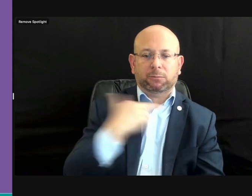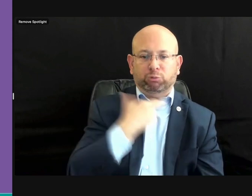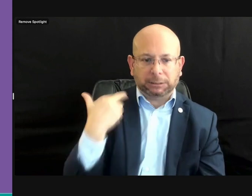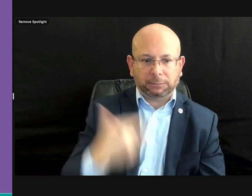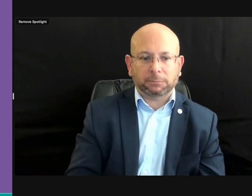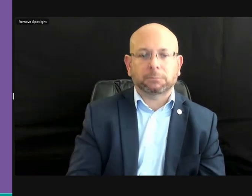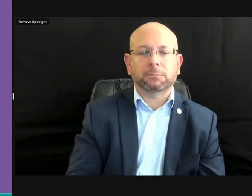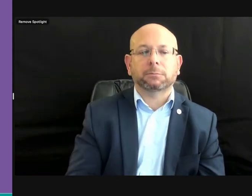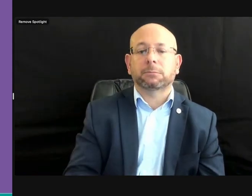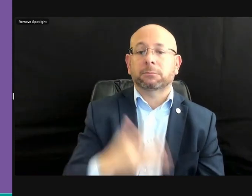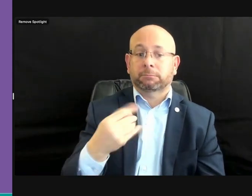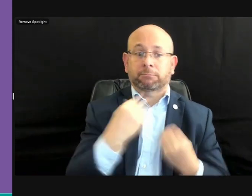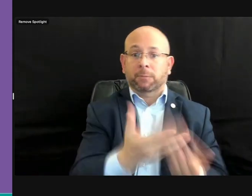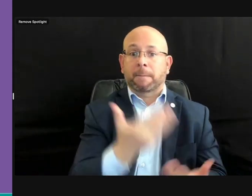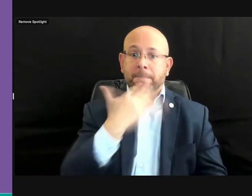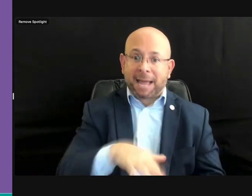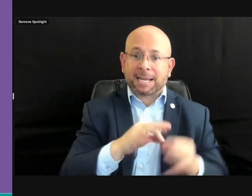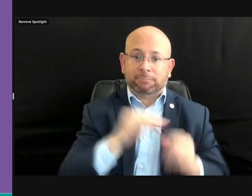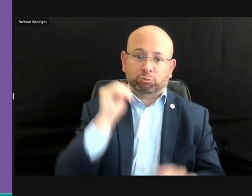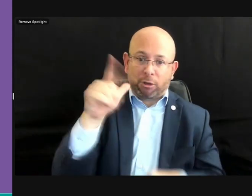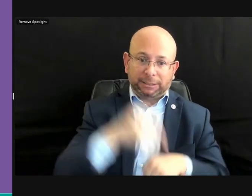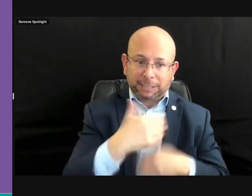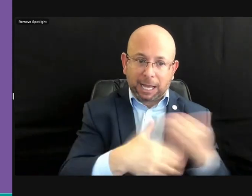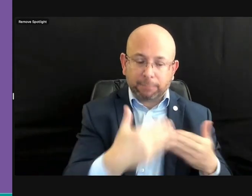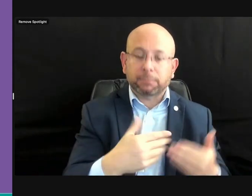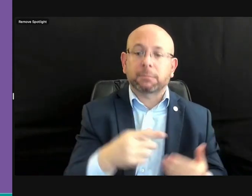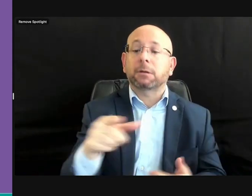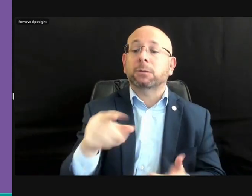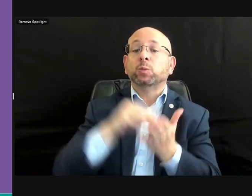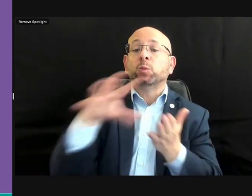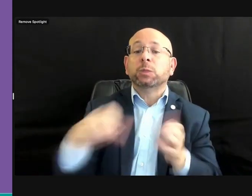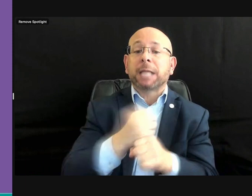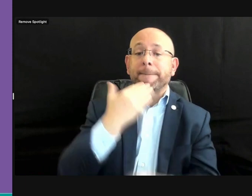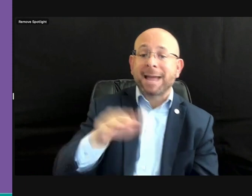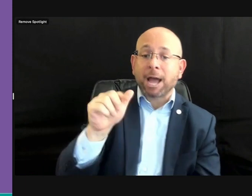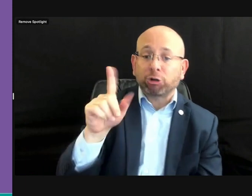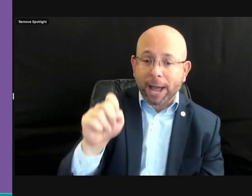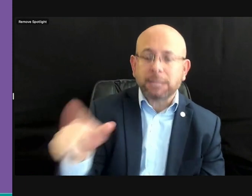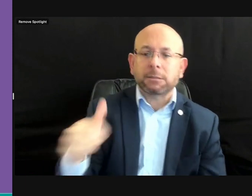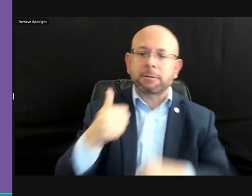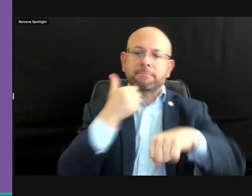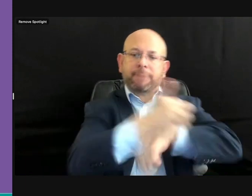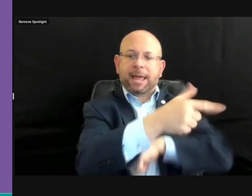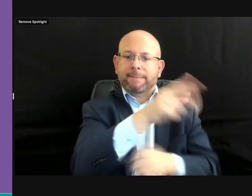that institution is put at risk of liability. Let's say a student receives a bad grade.